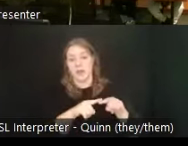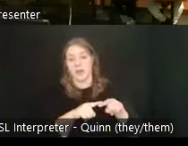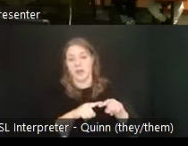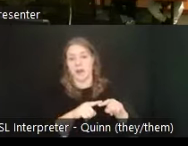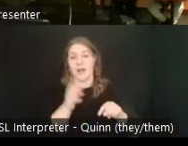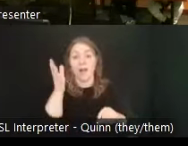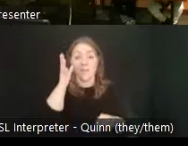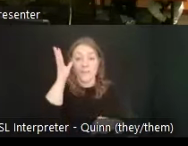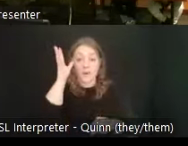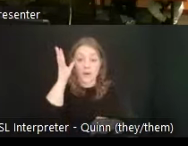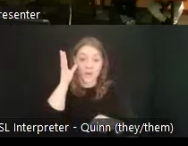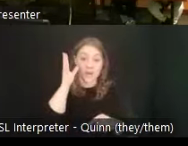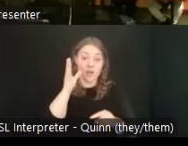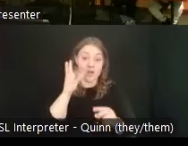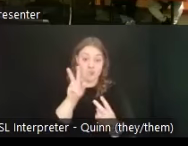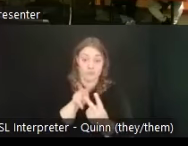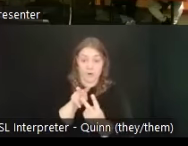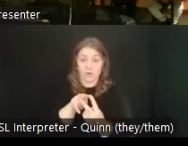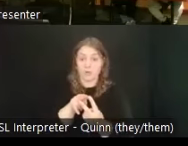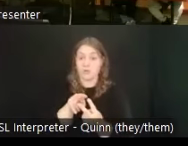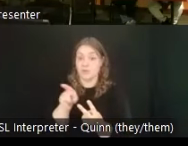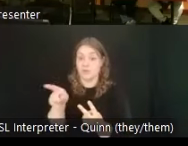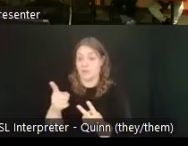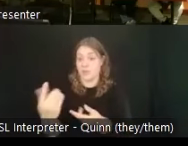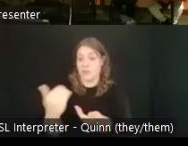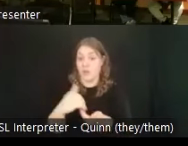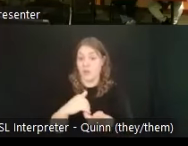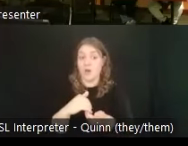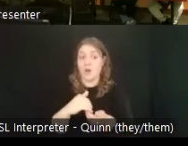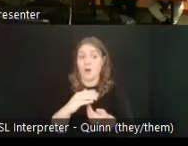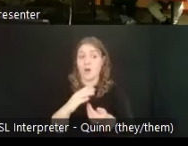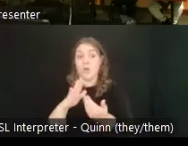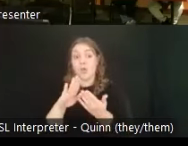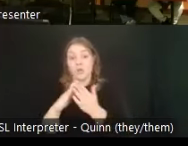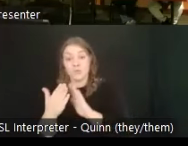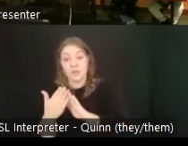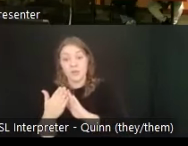to bring the that voice of the community to our quality improvement efforts and so